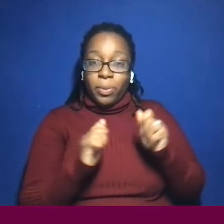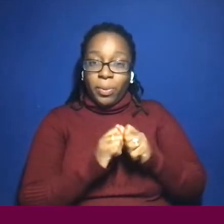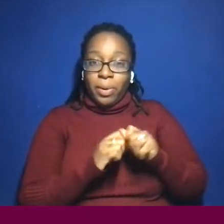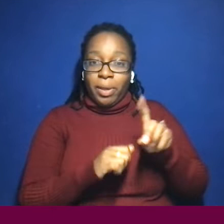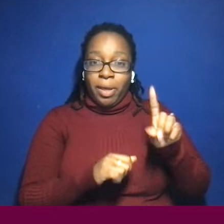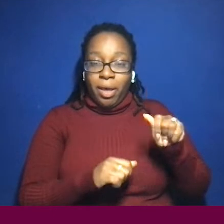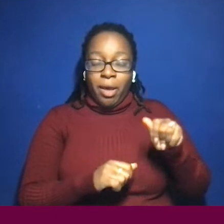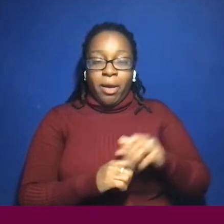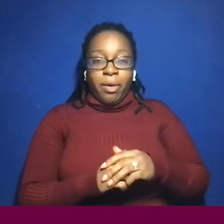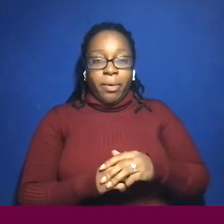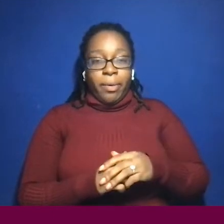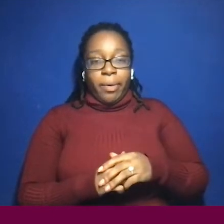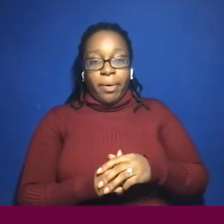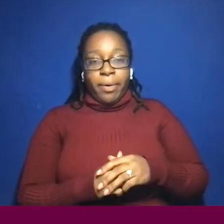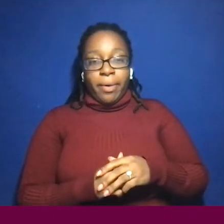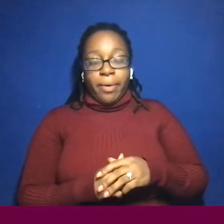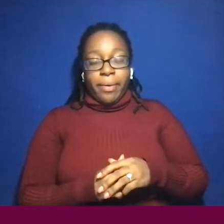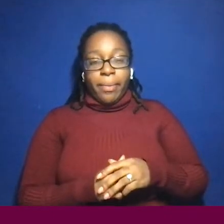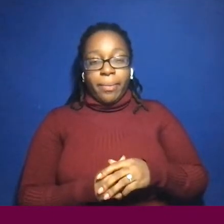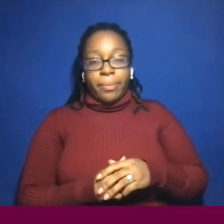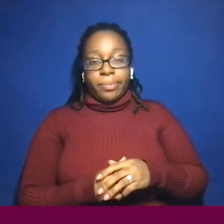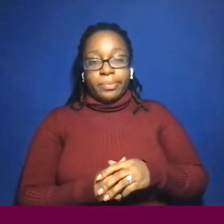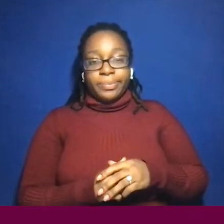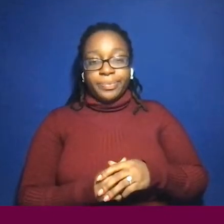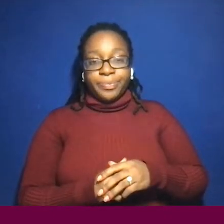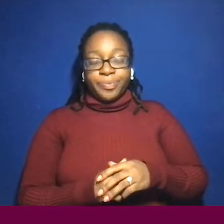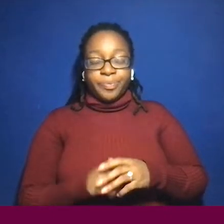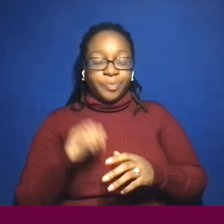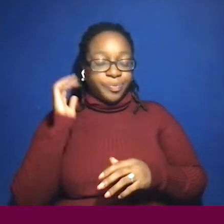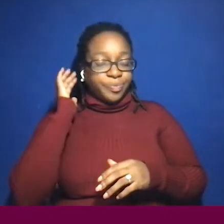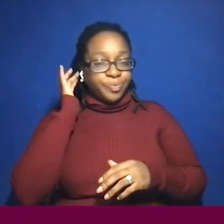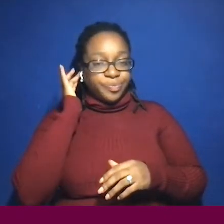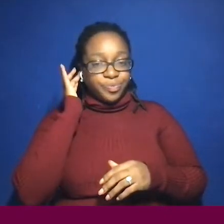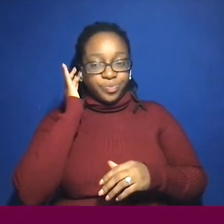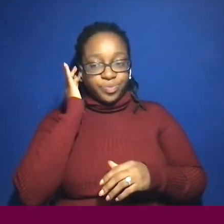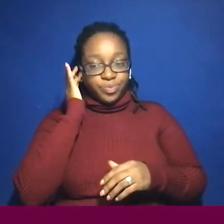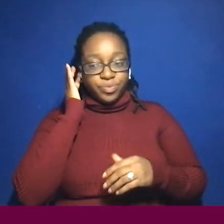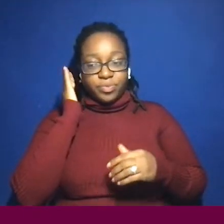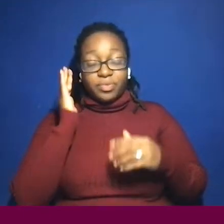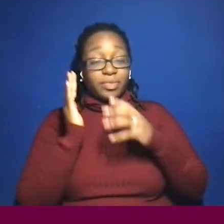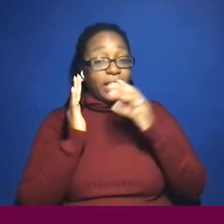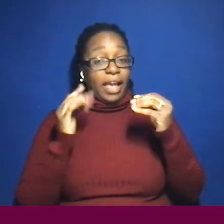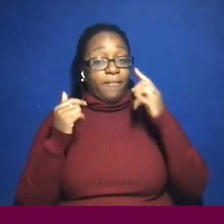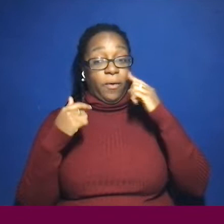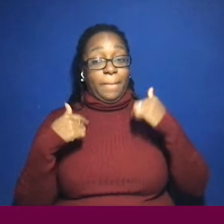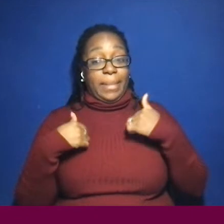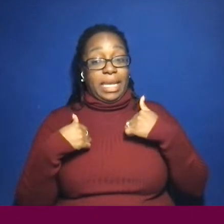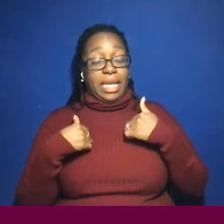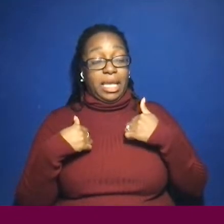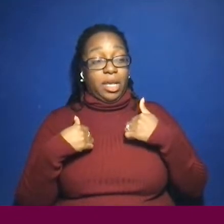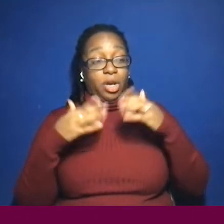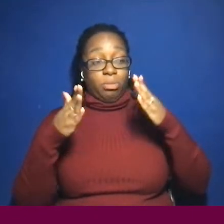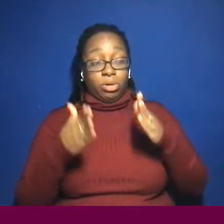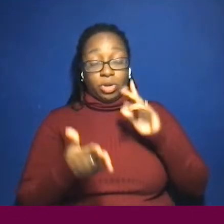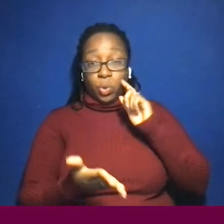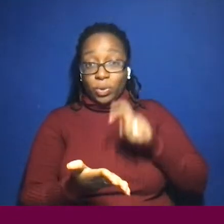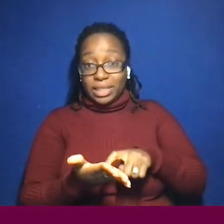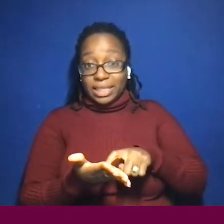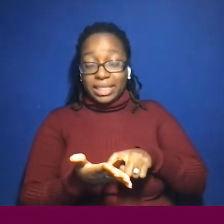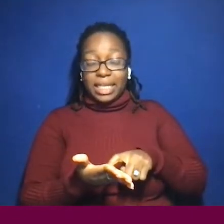and a sense of, I would say, to me, as somebody observing and bearing witness and trying to